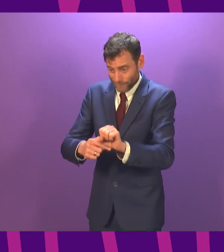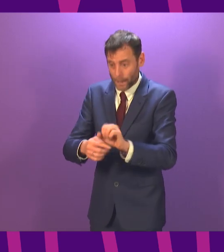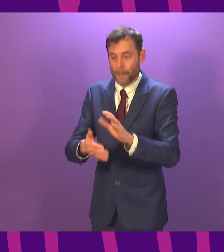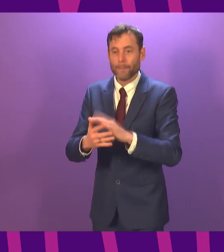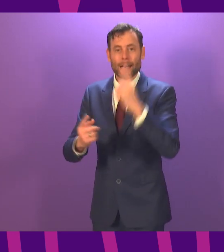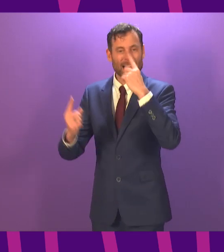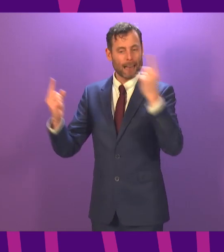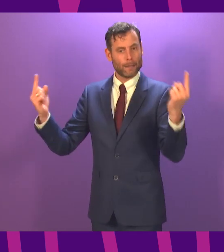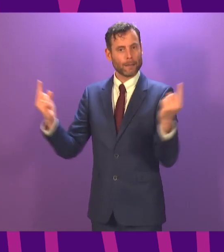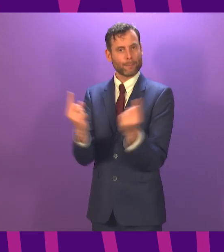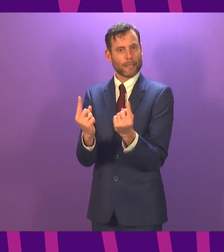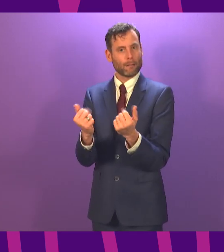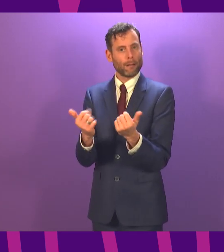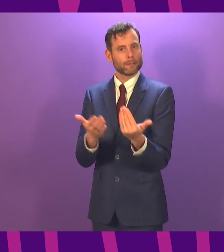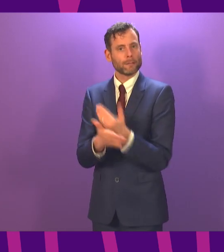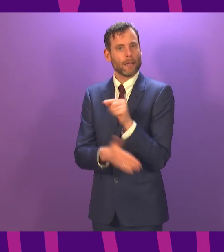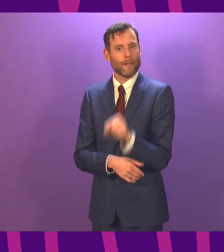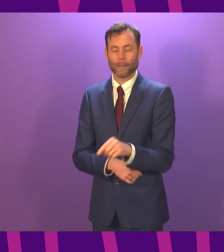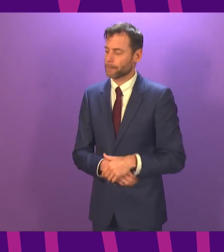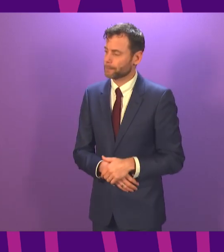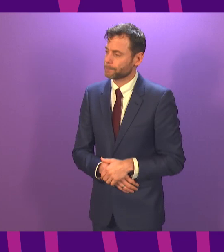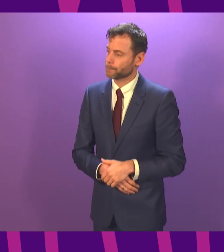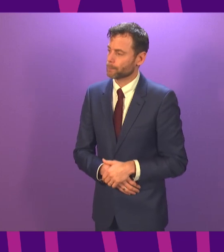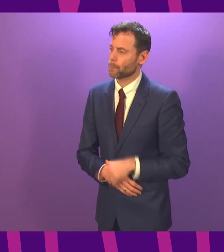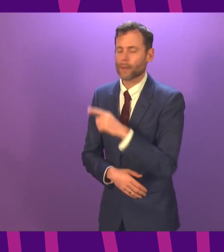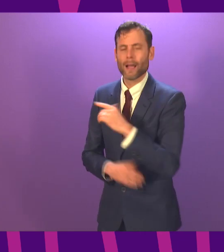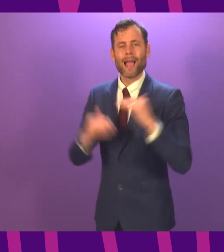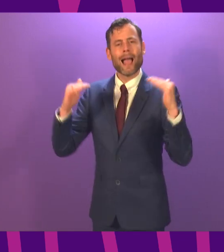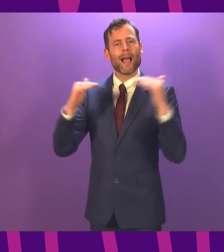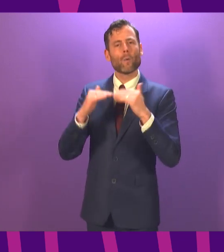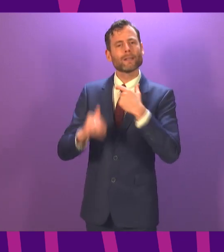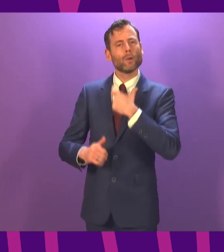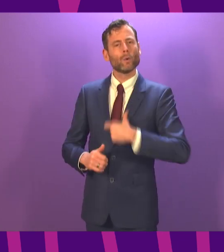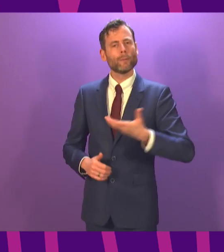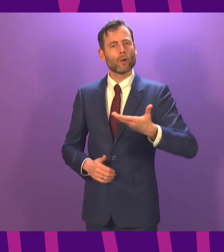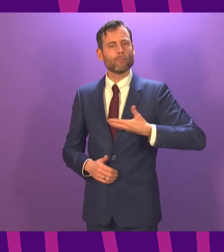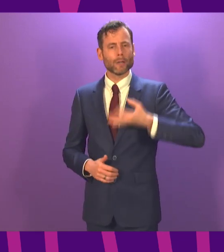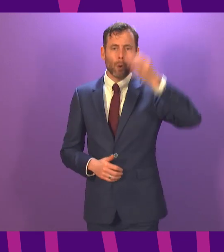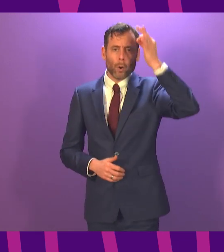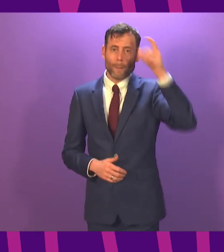The First Minister (Nicola Sturgeon): Yes, they should, and that is what we tried to achieve. We are not ignoring the Equality and Human Rights Commission, but we are listening